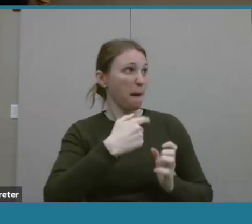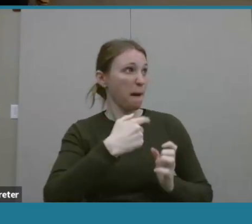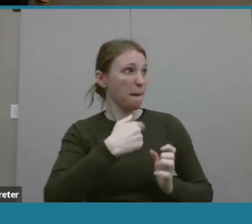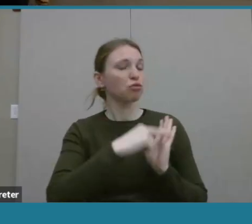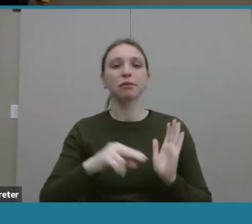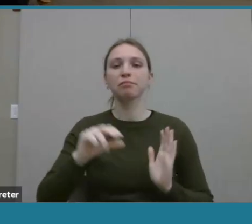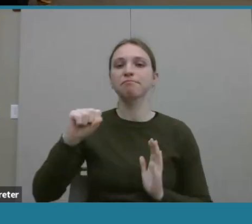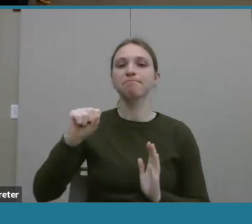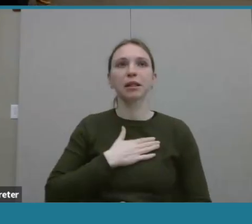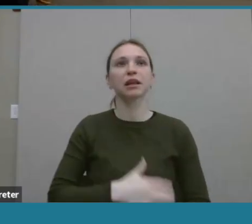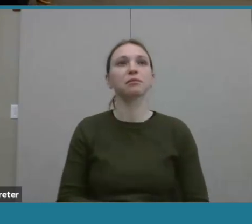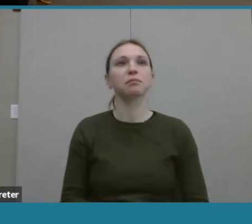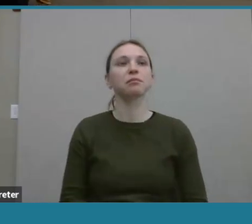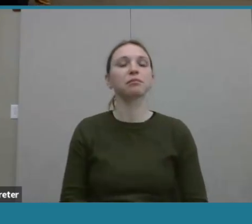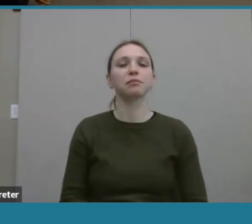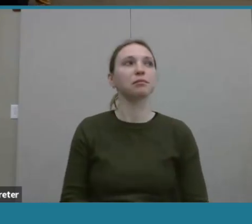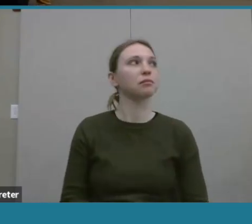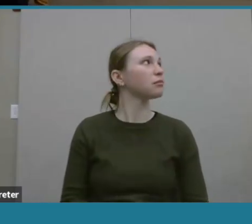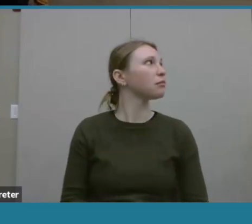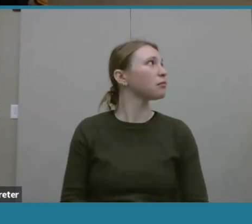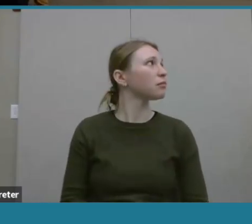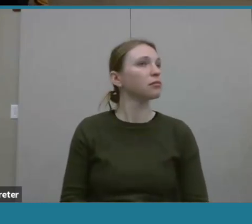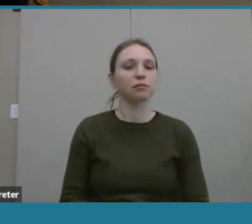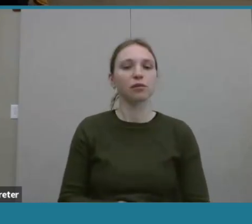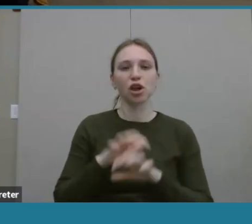Yeah, I can repeat it on the mic. Fabulous. Questions from the chat.